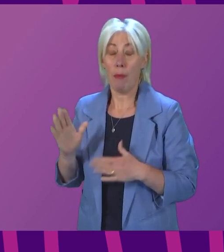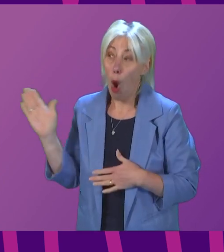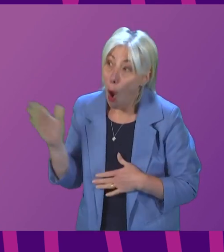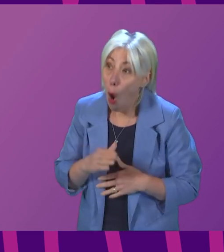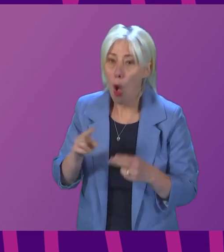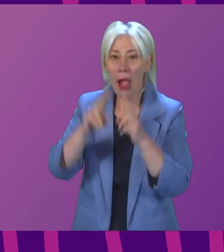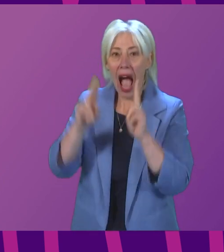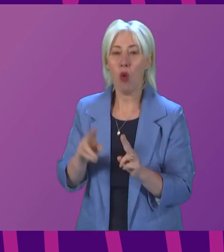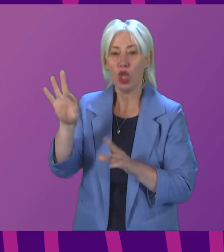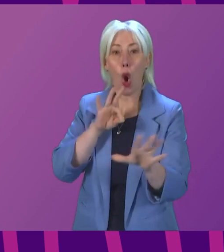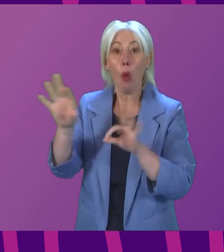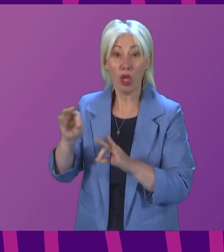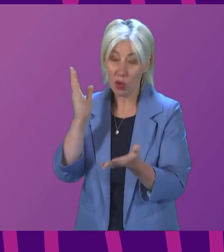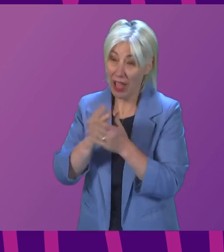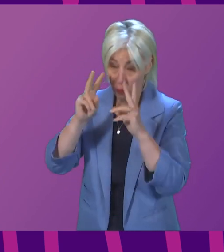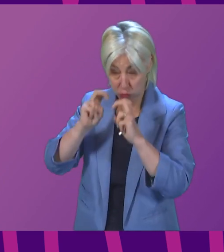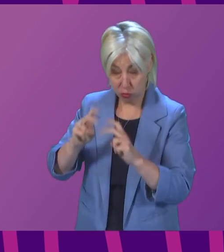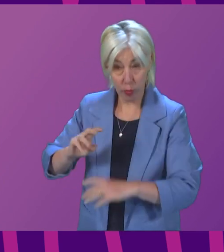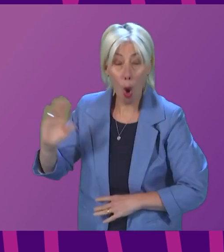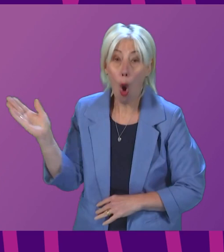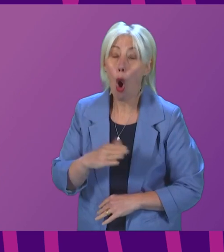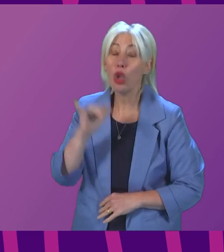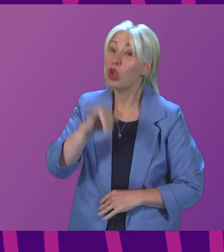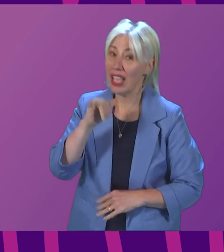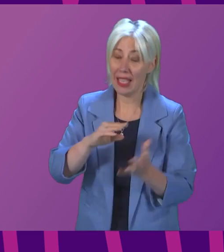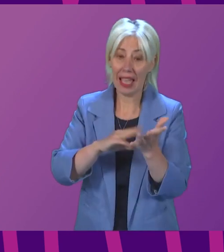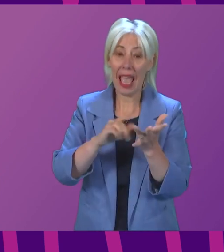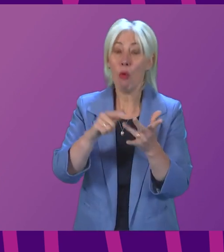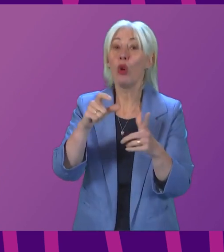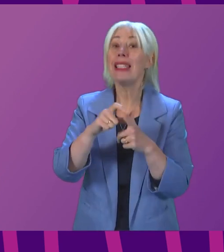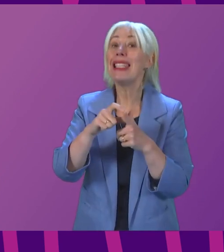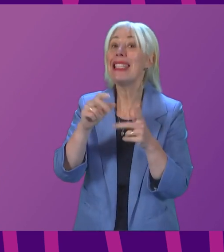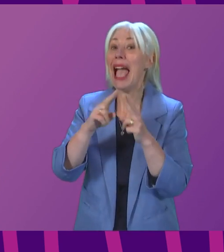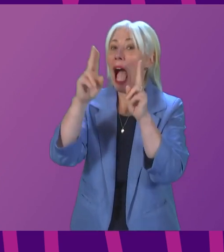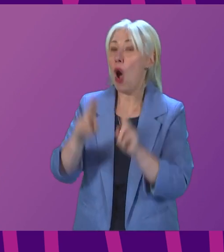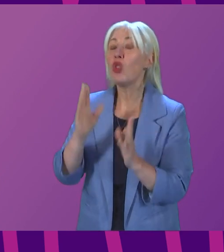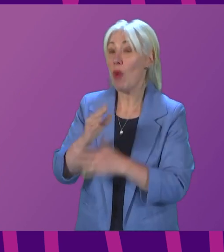are fully explored. I think that MOD housing should and must be considered as part of that process.